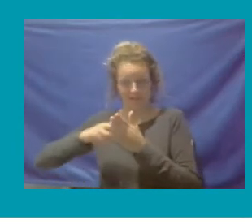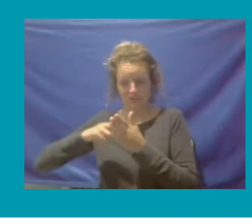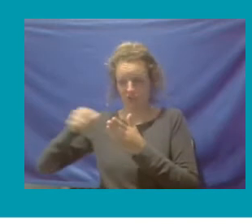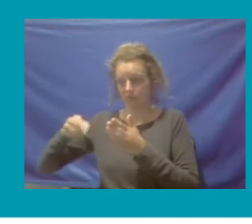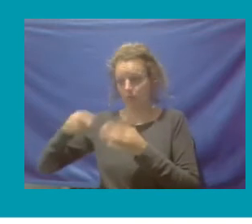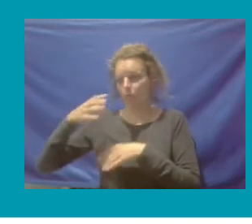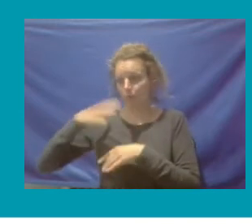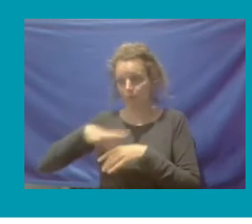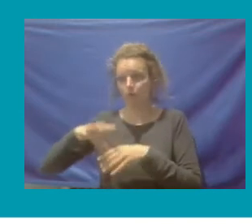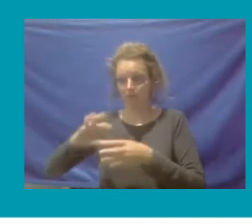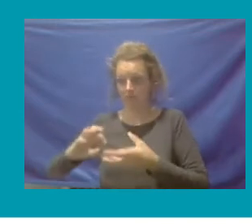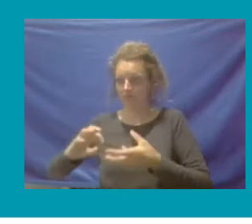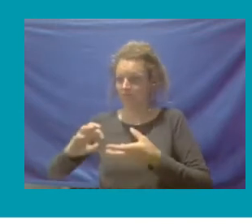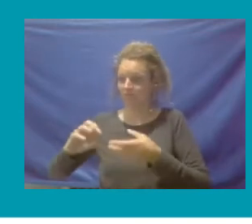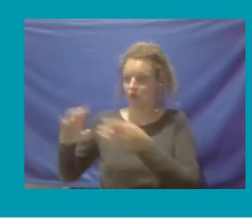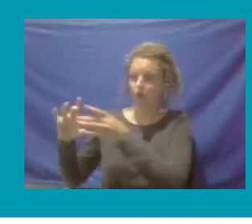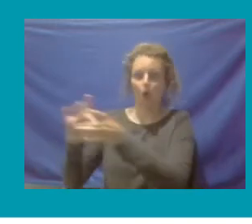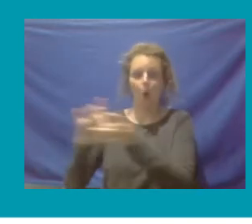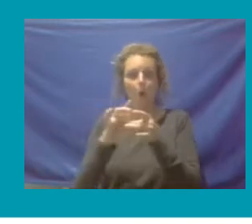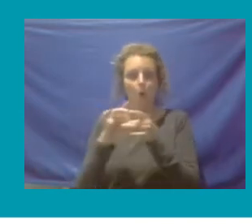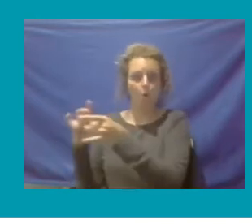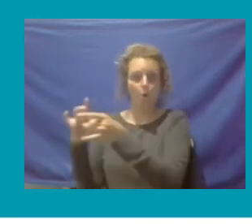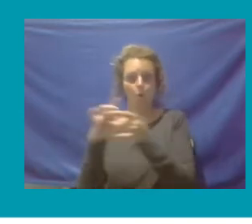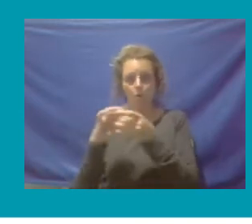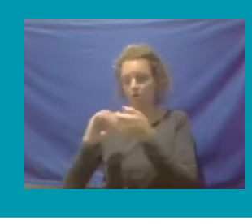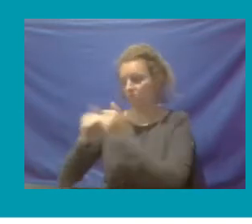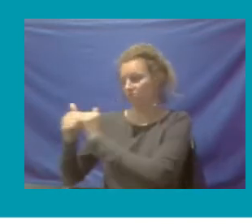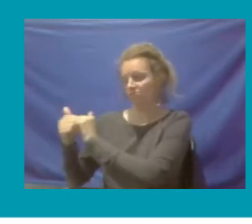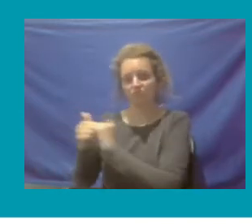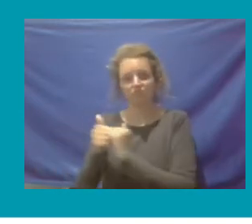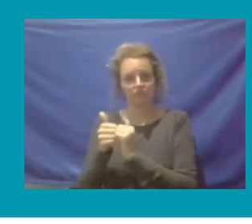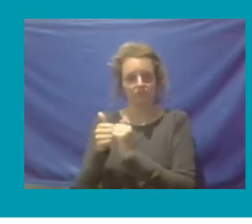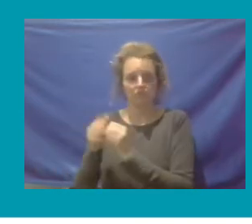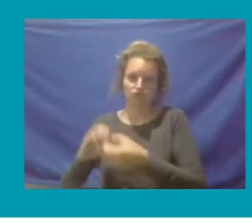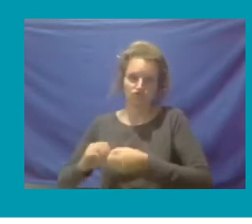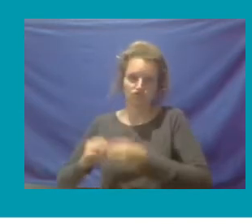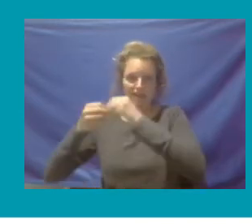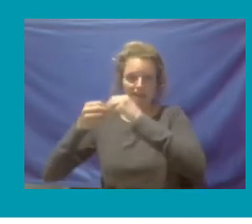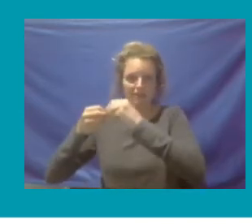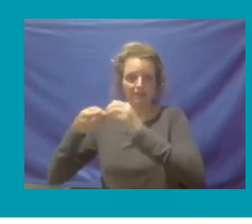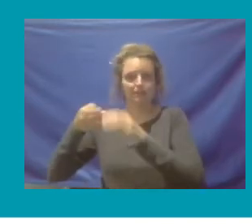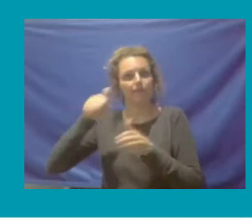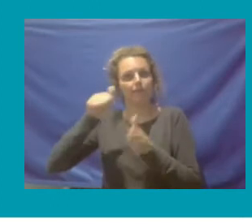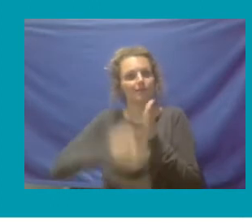of different experiences. Lived experiences about what what we would need if we were looking for such a service,